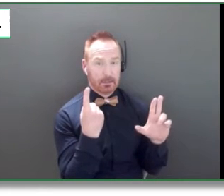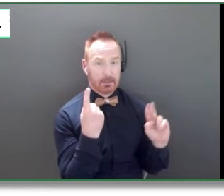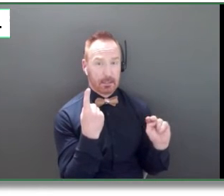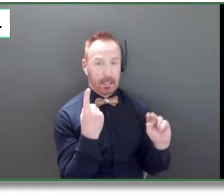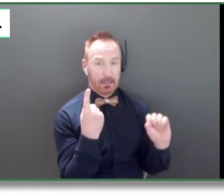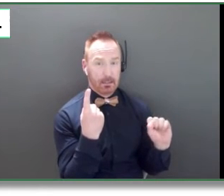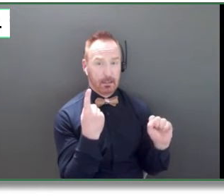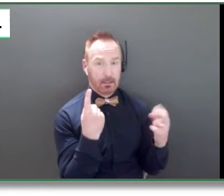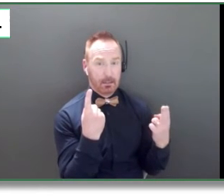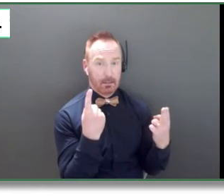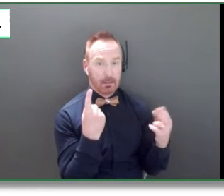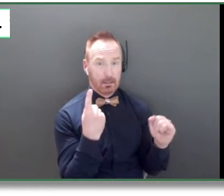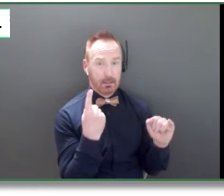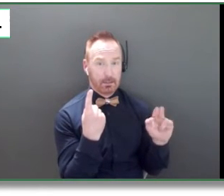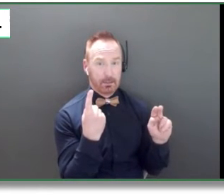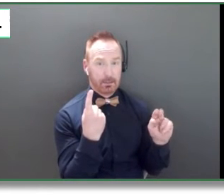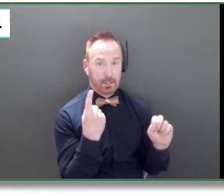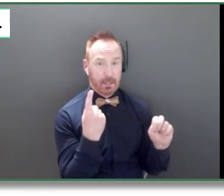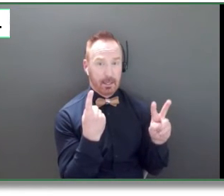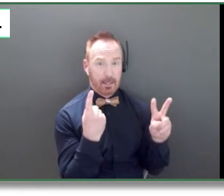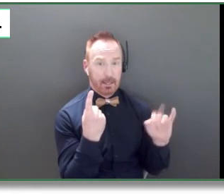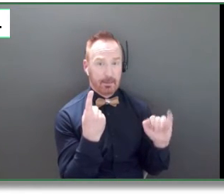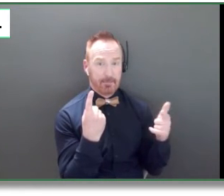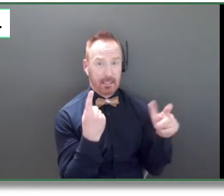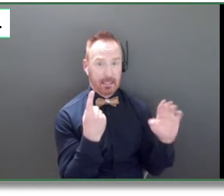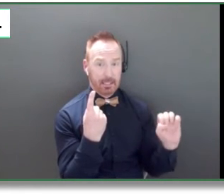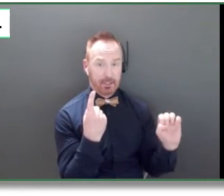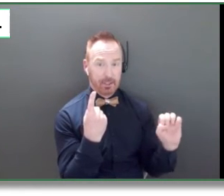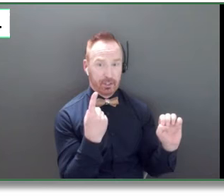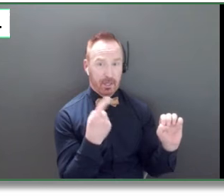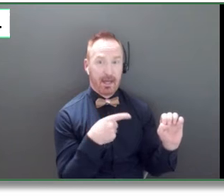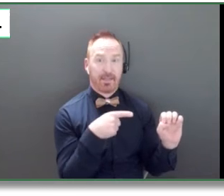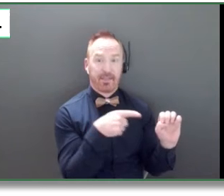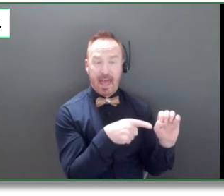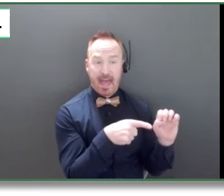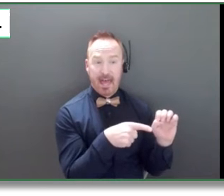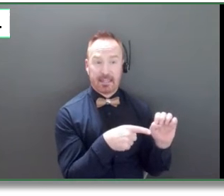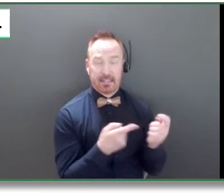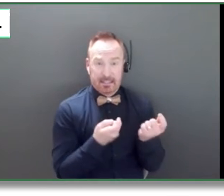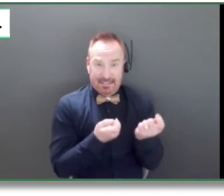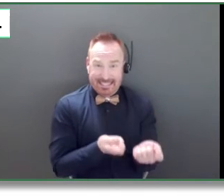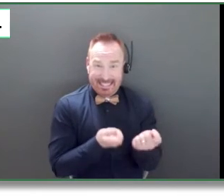their ski lodge, where most people eat